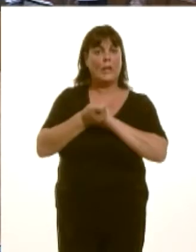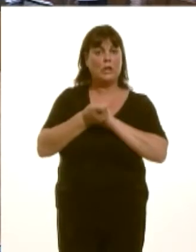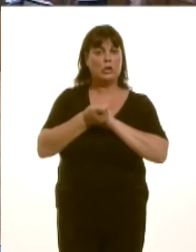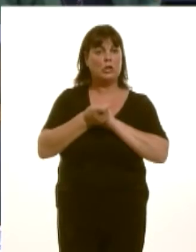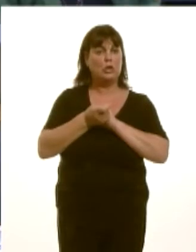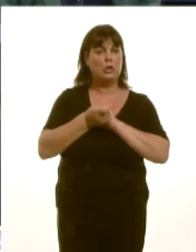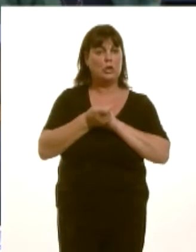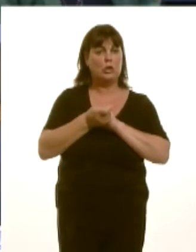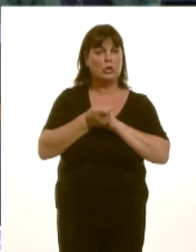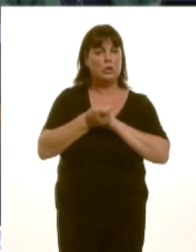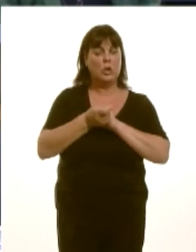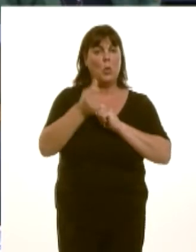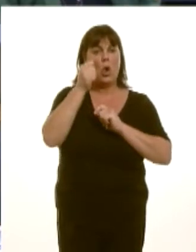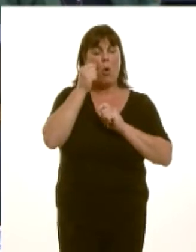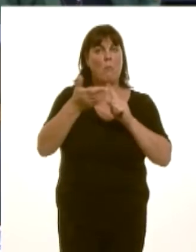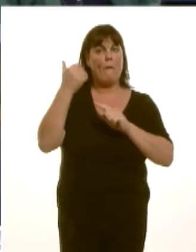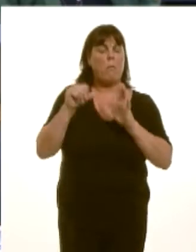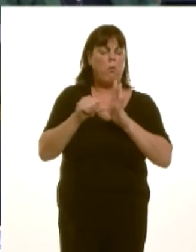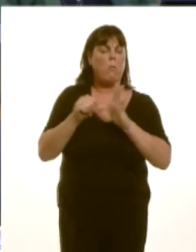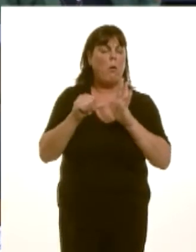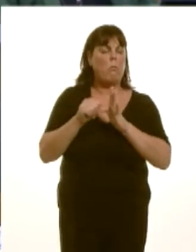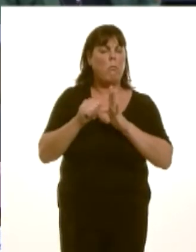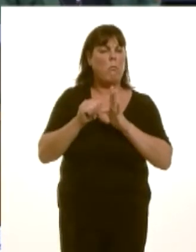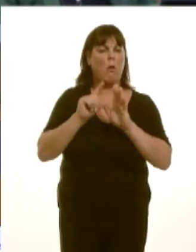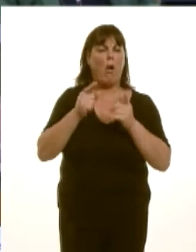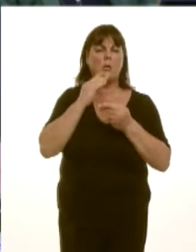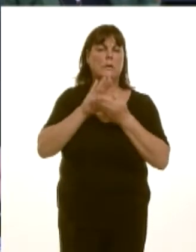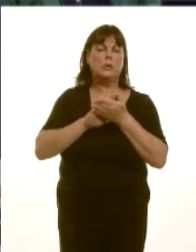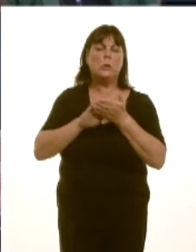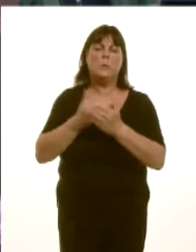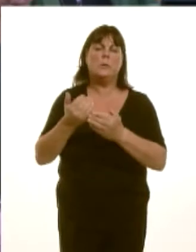I am certainly sure about the fact that, for example, when it comes to complaints, they